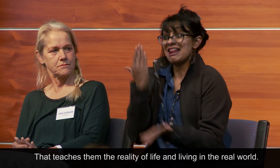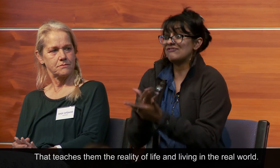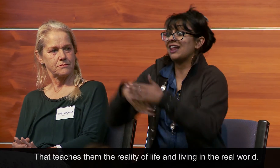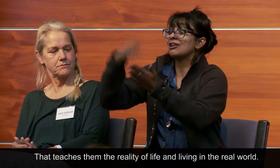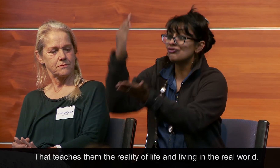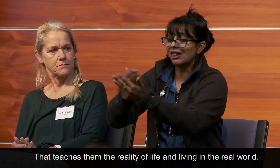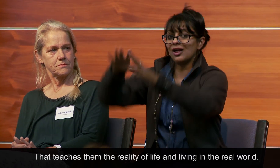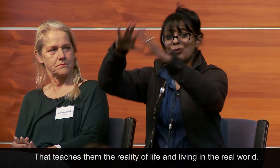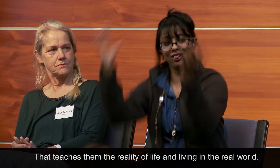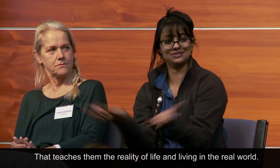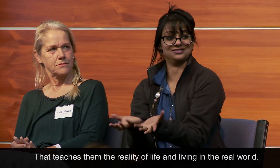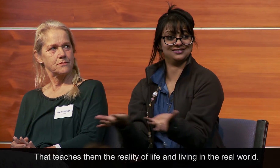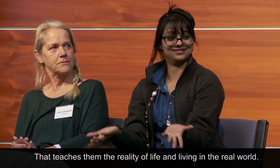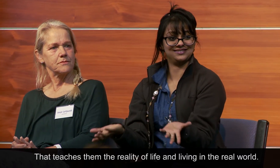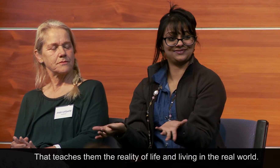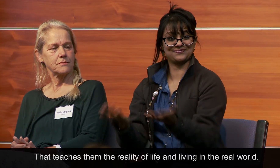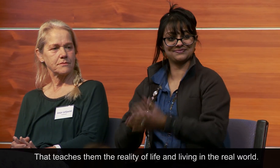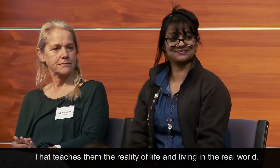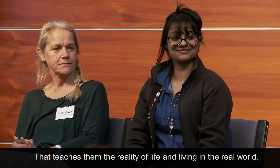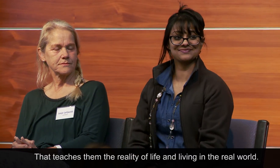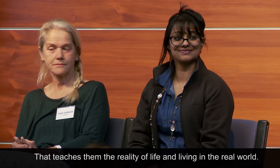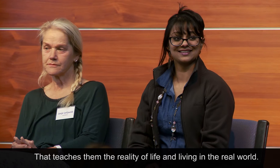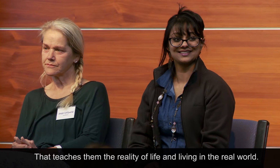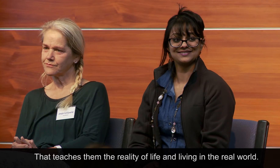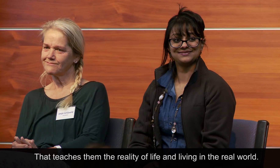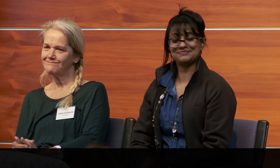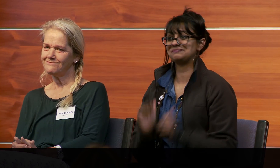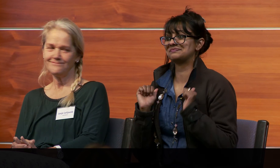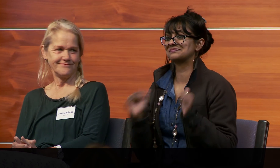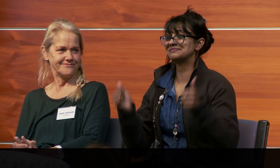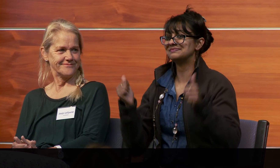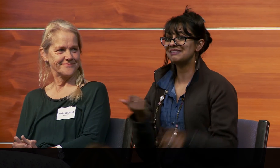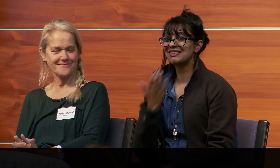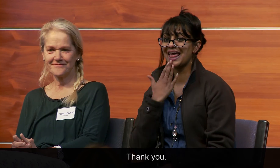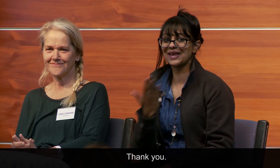of life and living in the real world. Thank you. Interview with Kirsten.